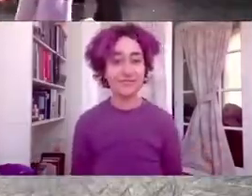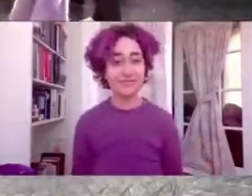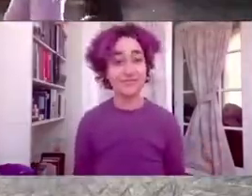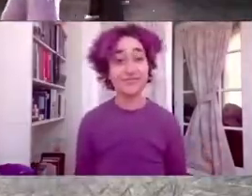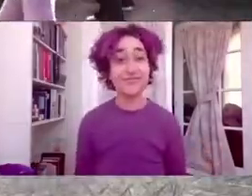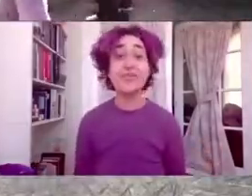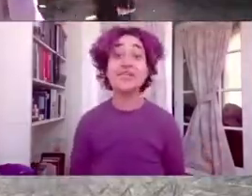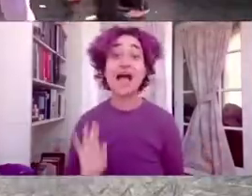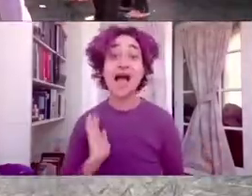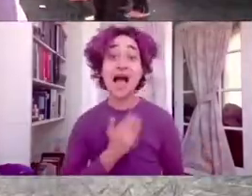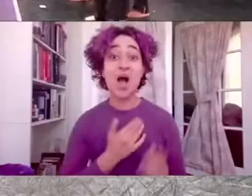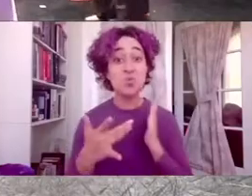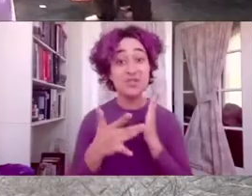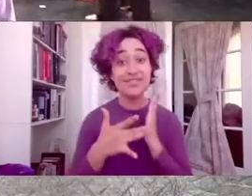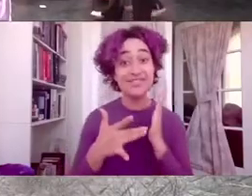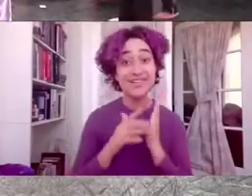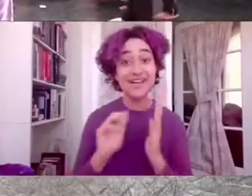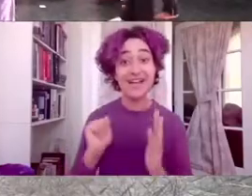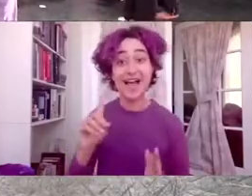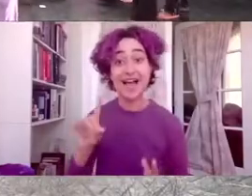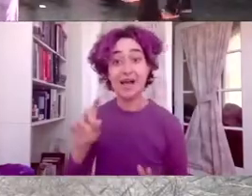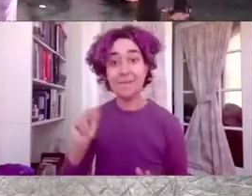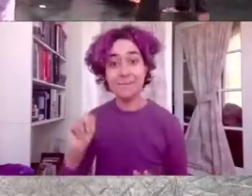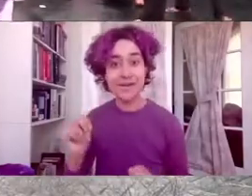To our techs and admin and production.